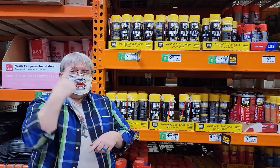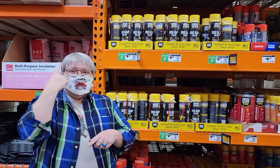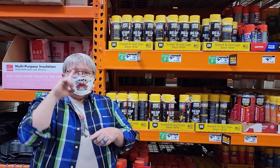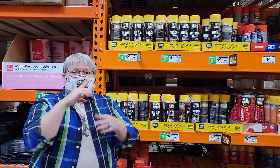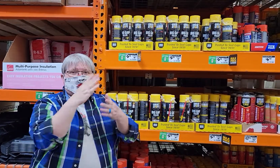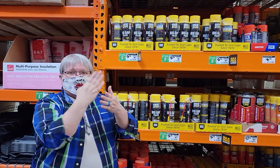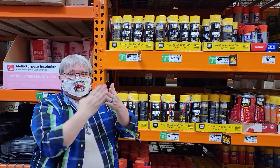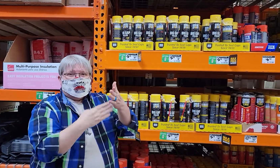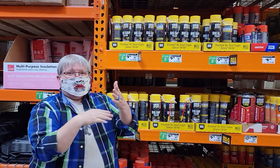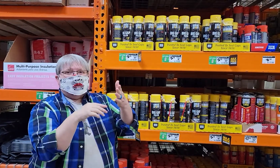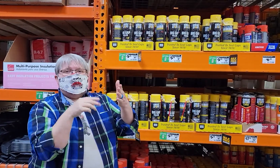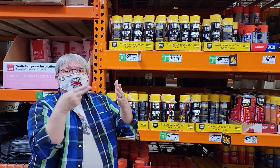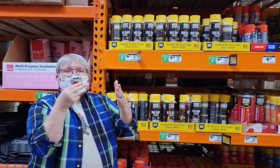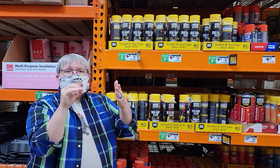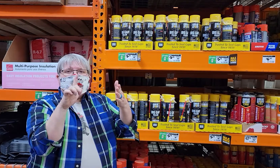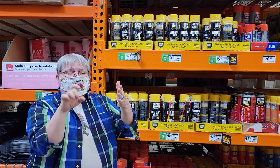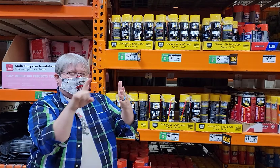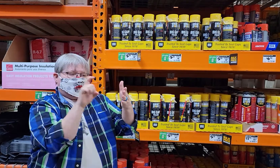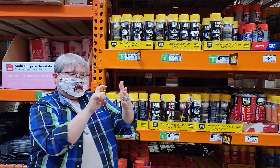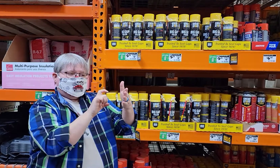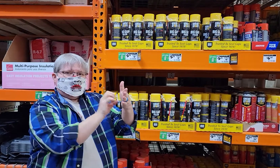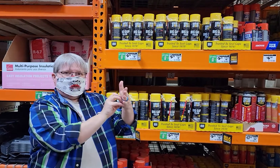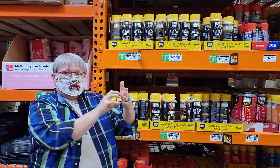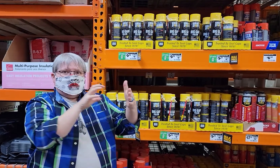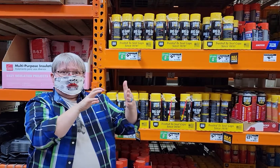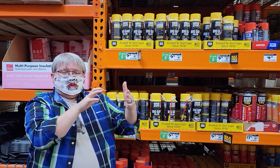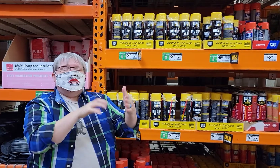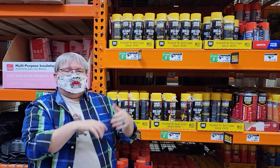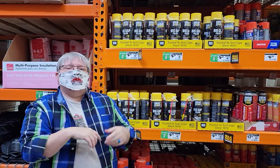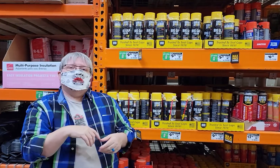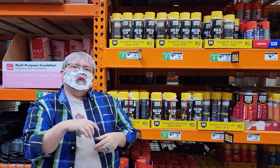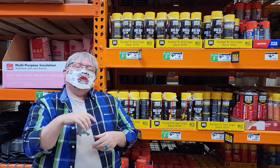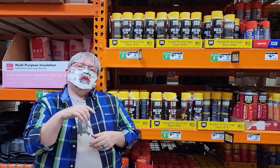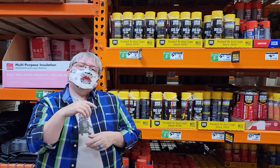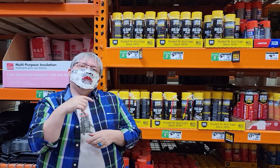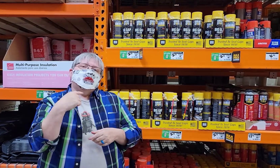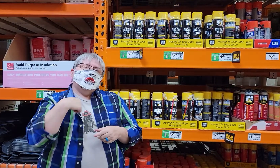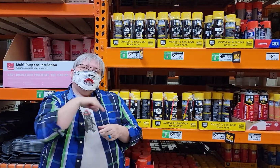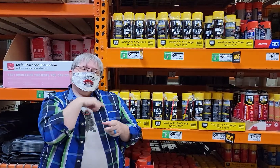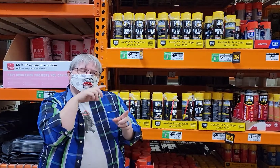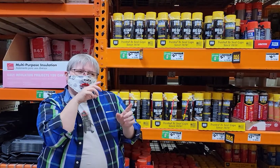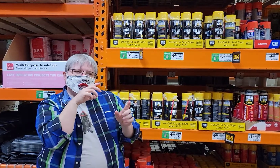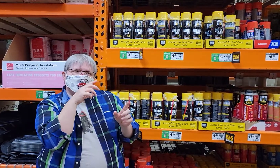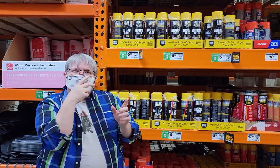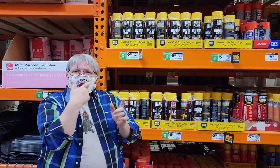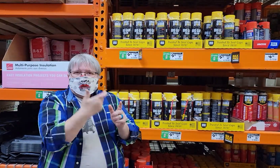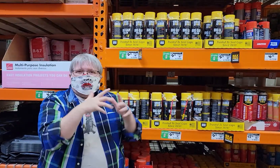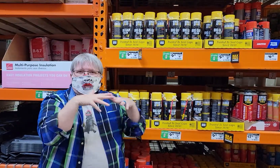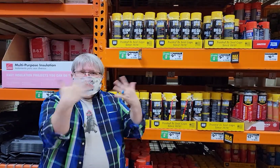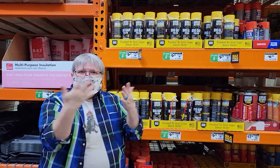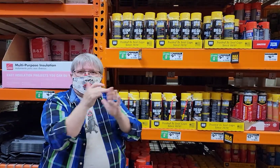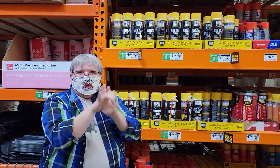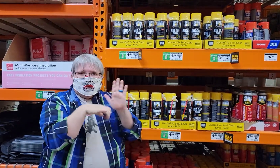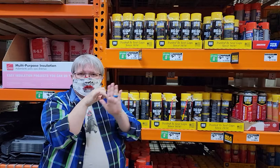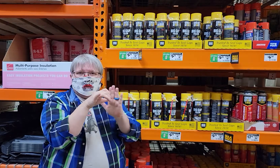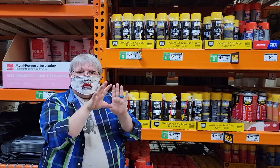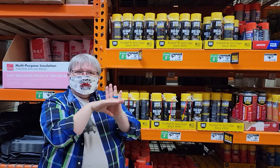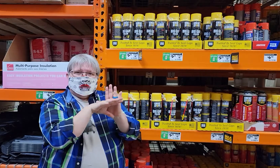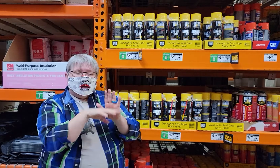uh for like cracks or holes. You spray it in, it expands out. Uh you know we watch a lot of YouTube